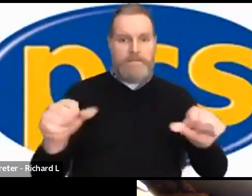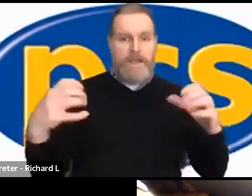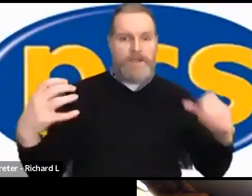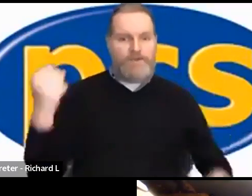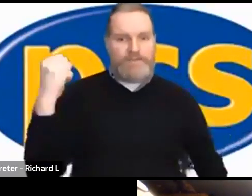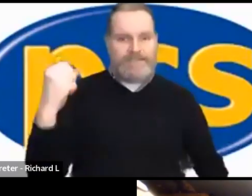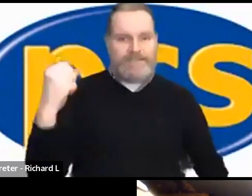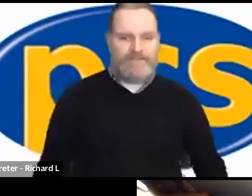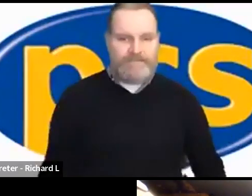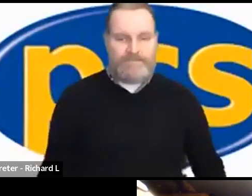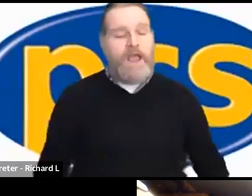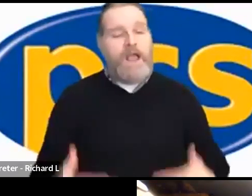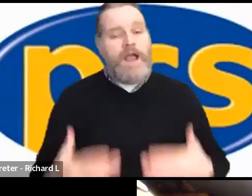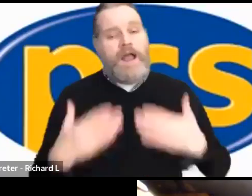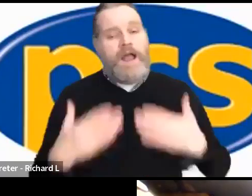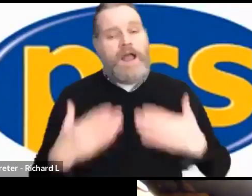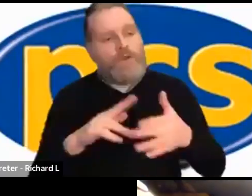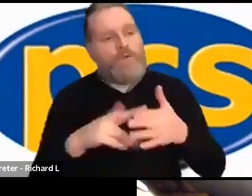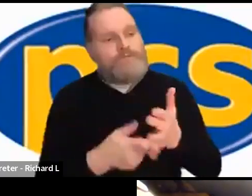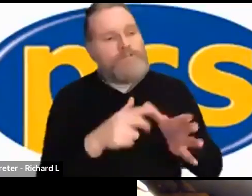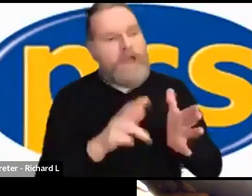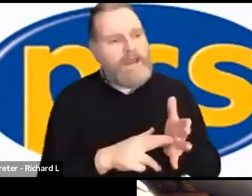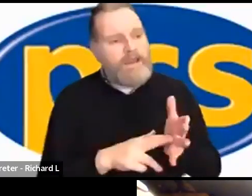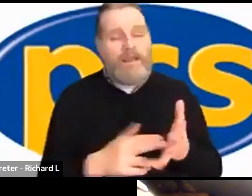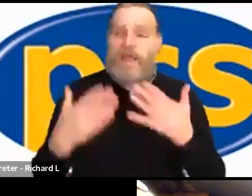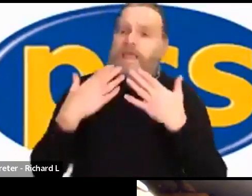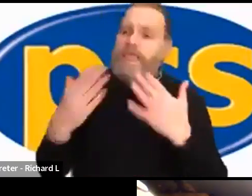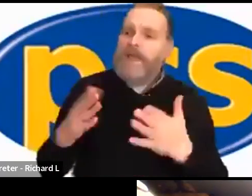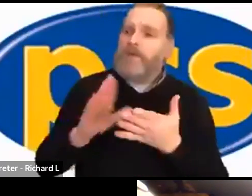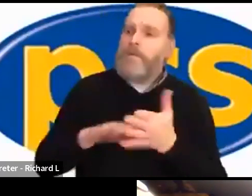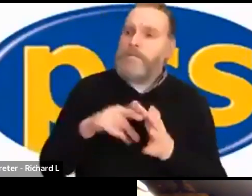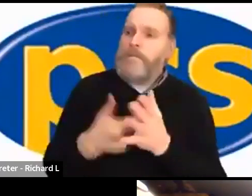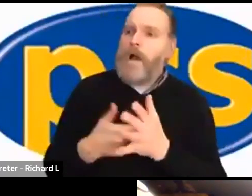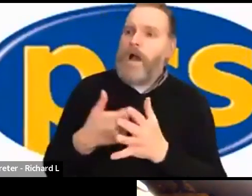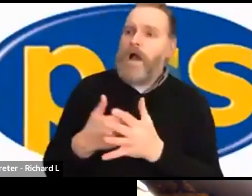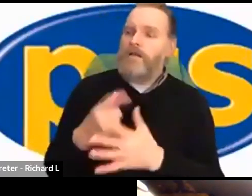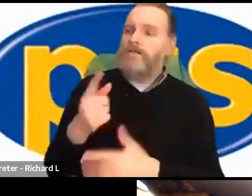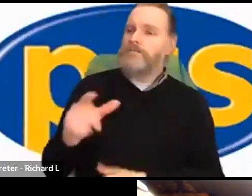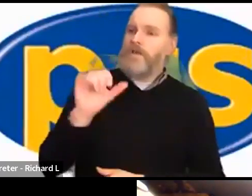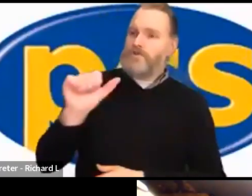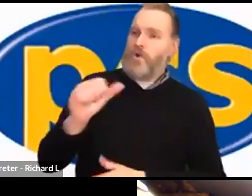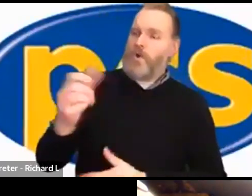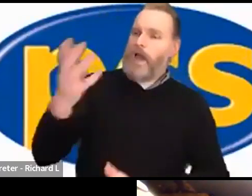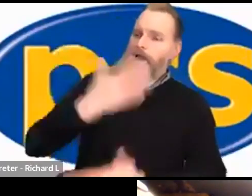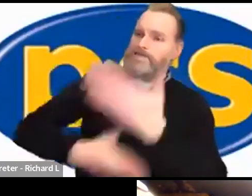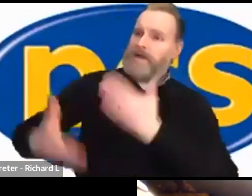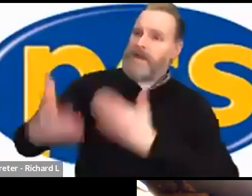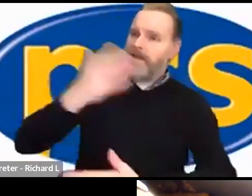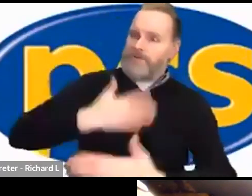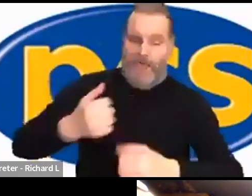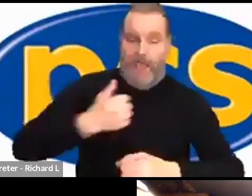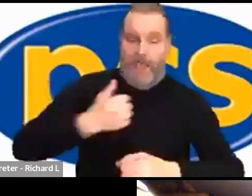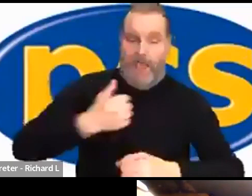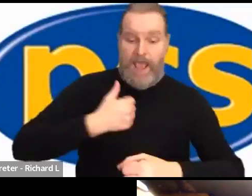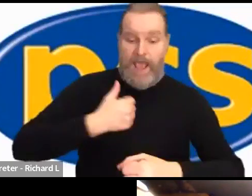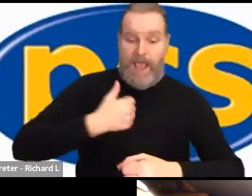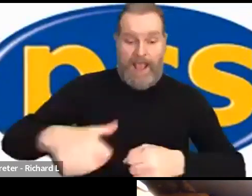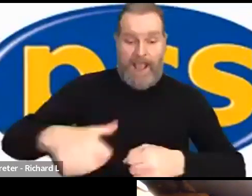Thanks, Fran. Frank. I'm fine , Fran, and thanks for Fran, and thanks for Mark opening comments. I think he's he's